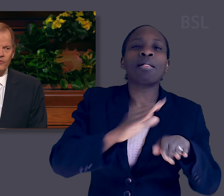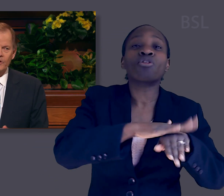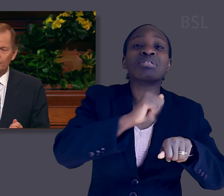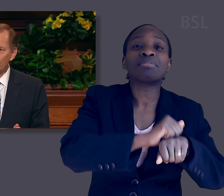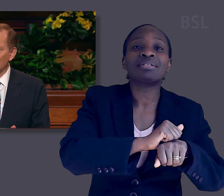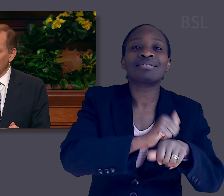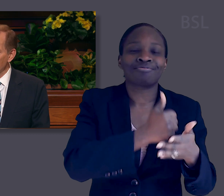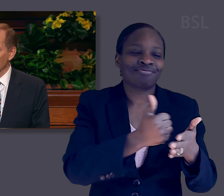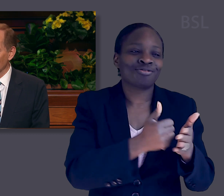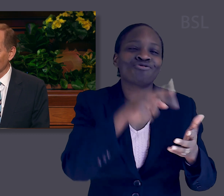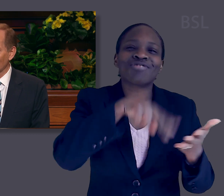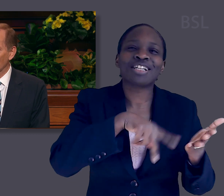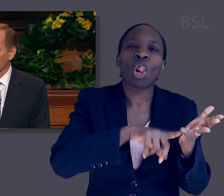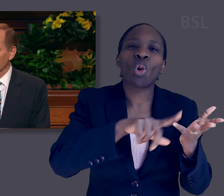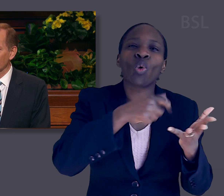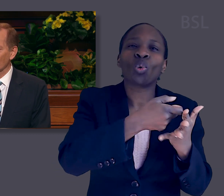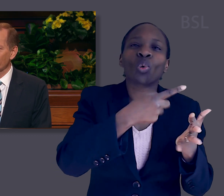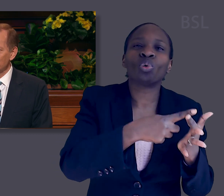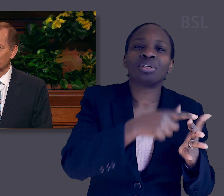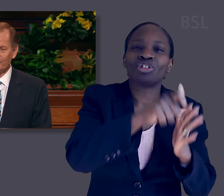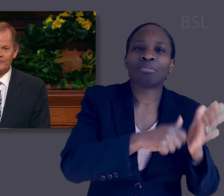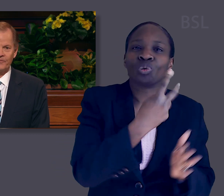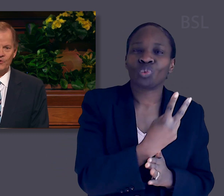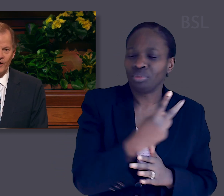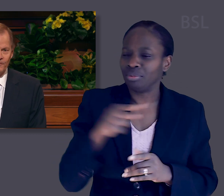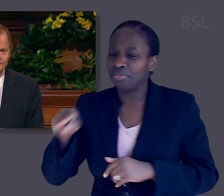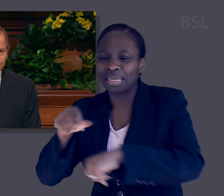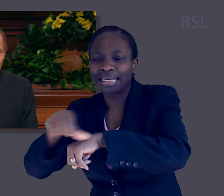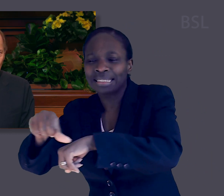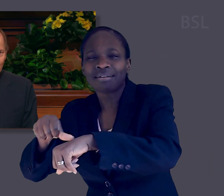the Luke 2 equivalent for Easter, if you will.